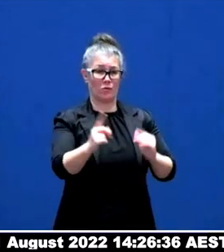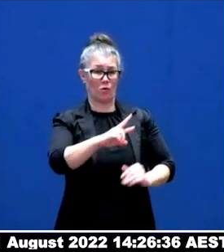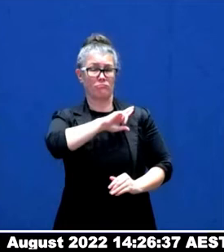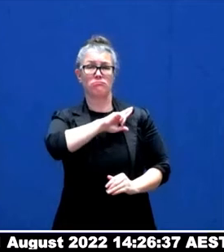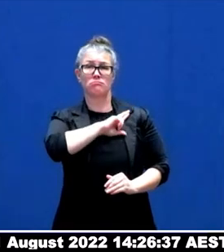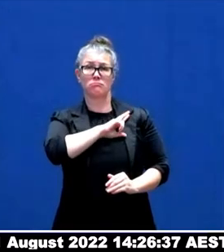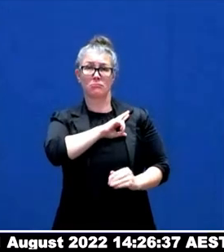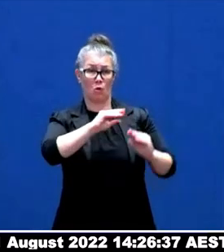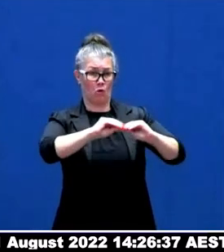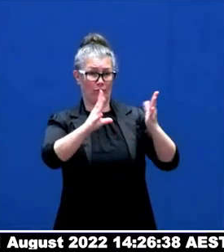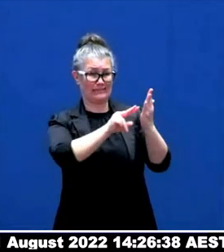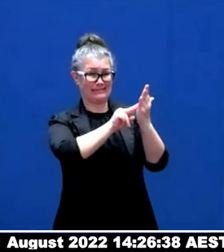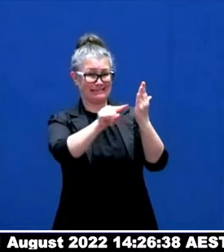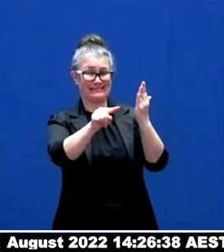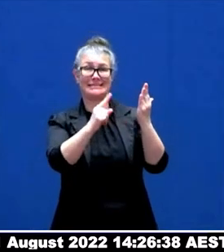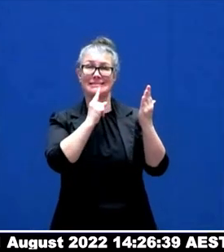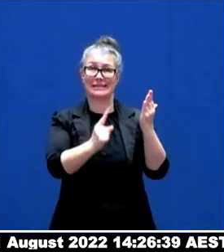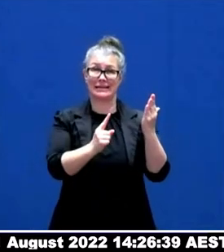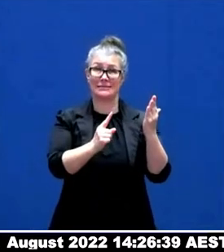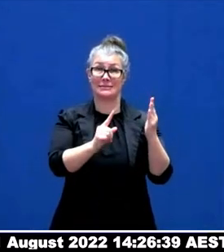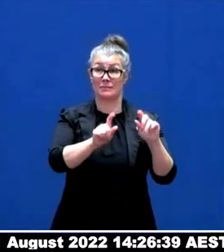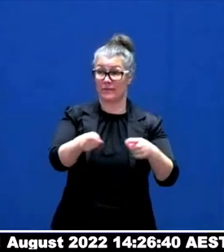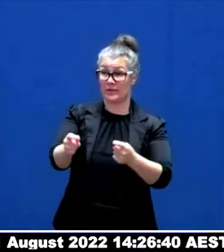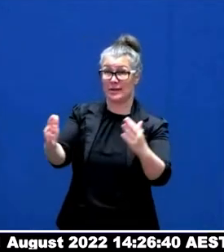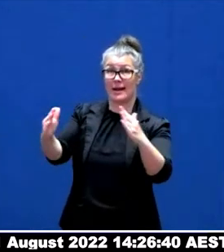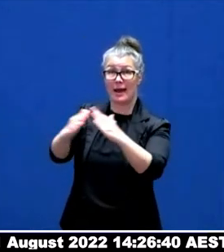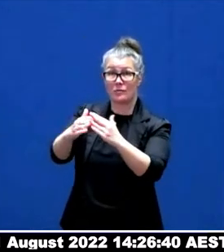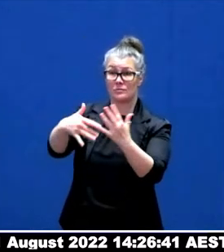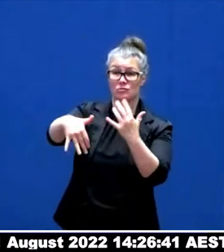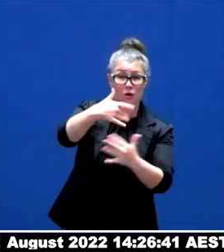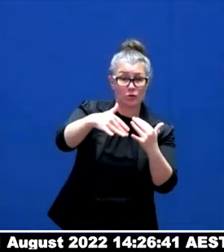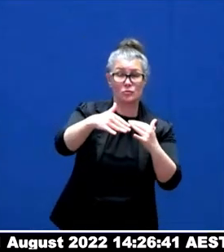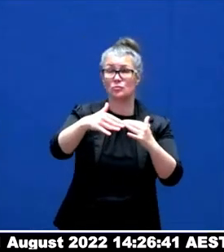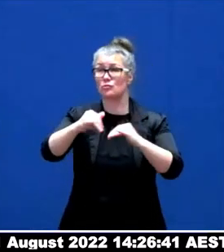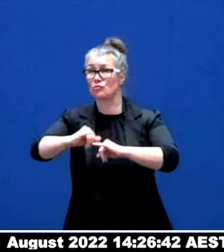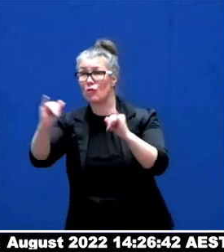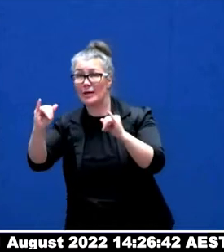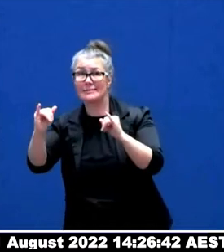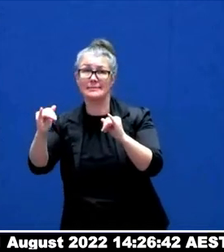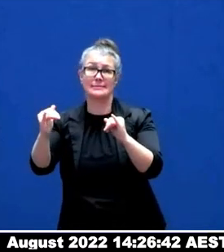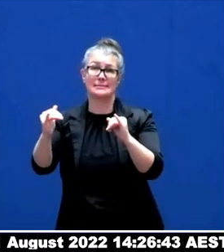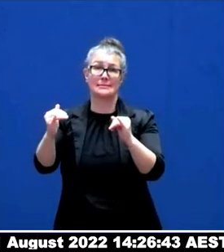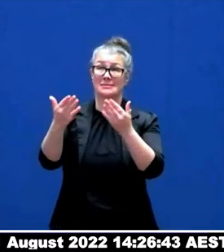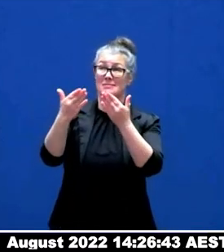states that the provision of housing, social and - social housing, public housing and